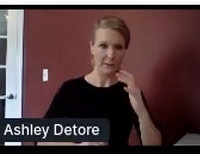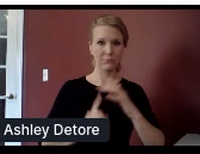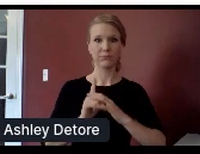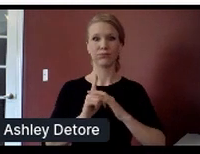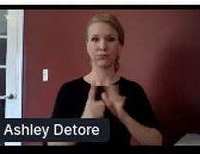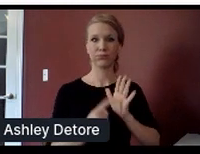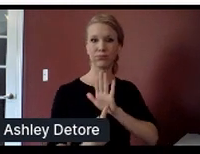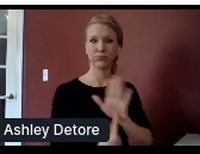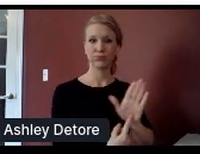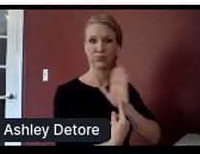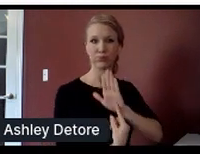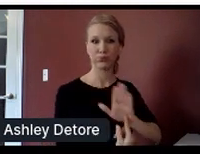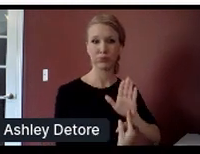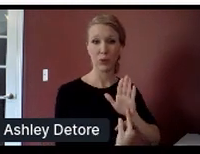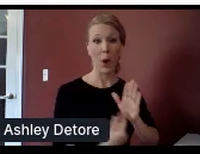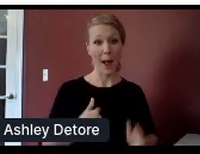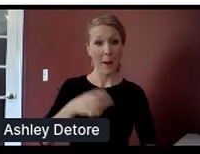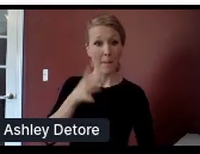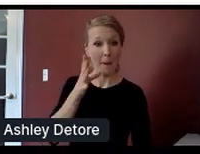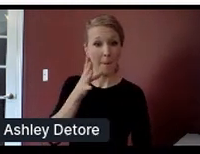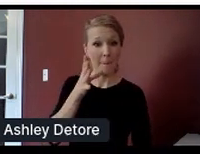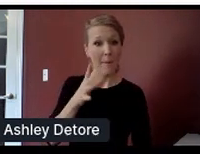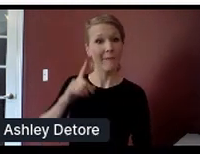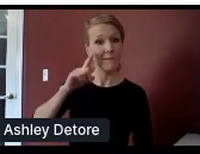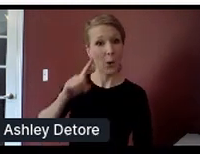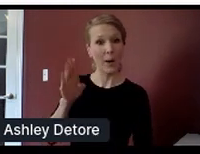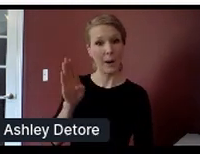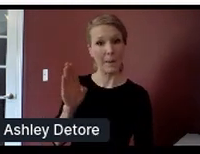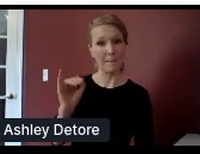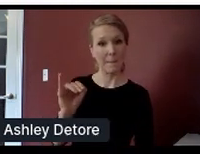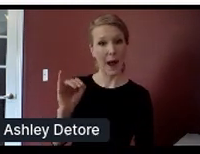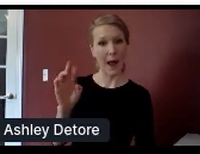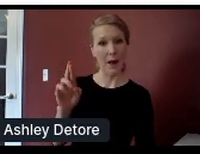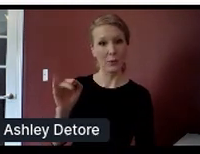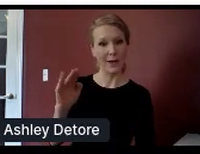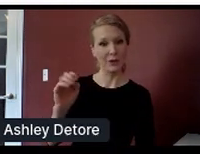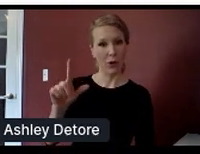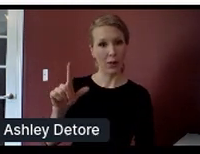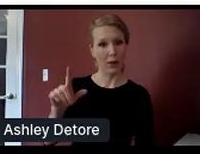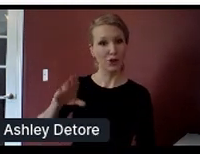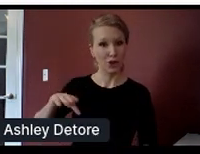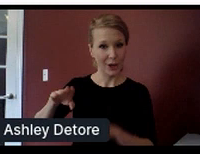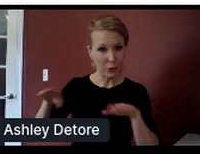I realized that I have to advocate for my kids. They experience bias and discrimination